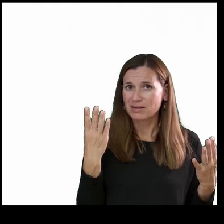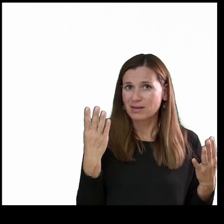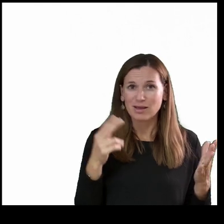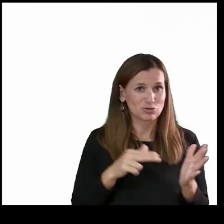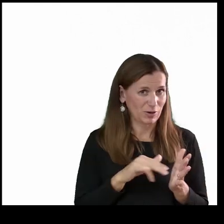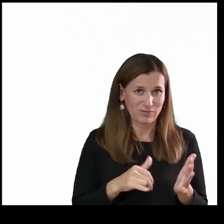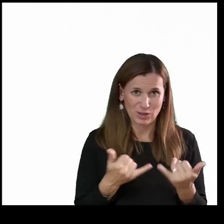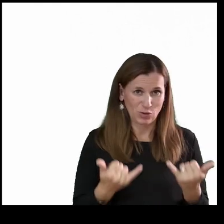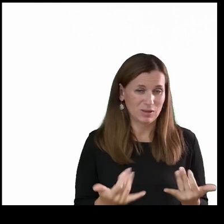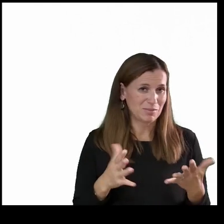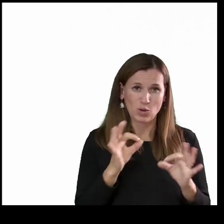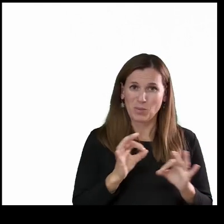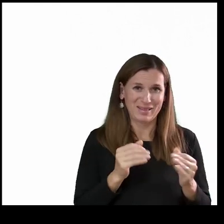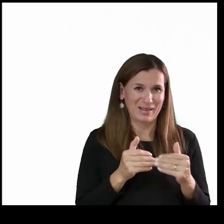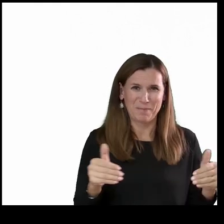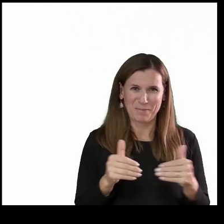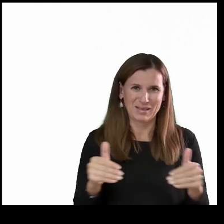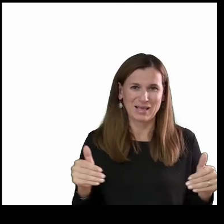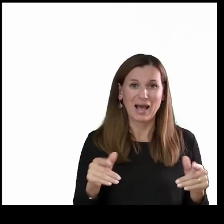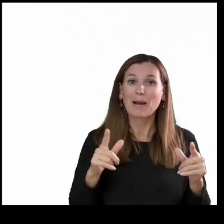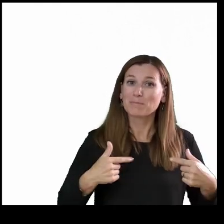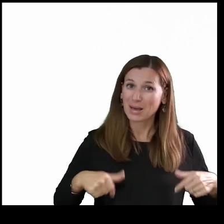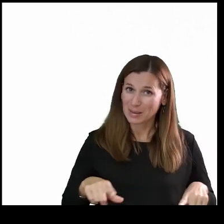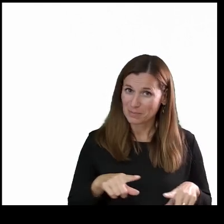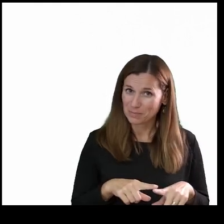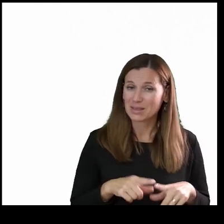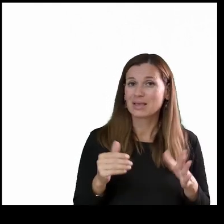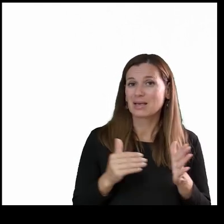no limits. But we need new approaches,